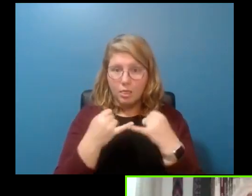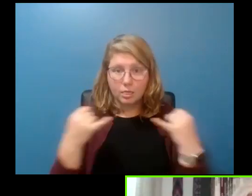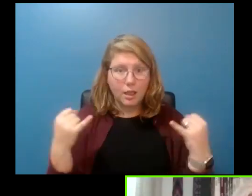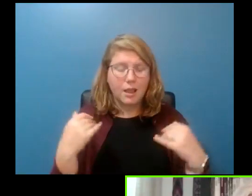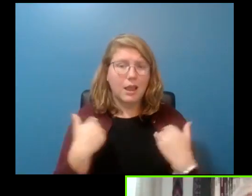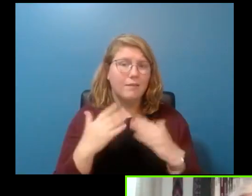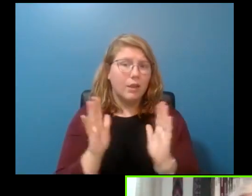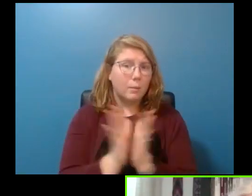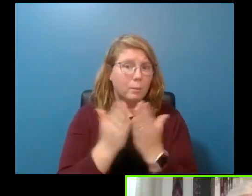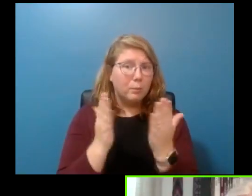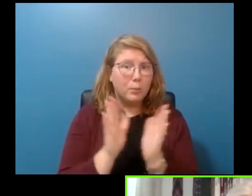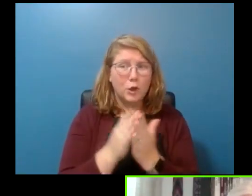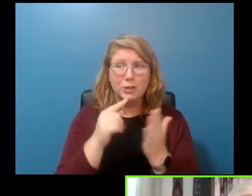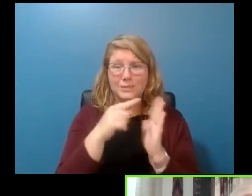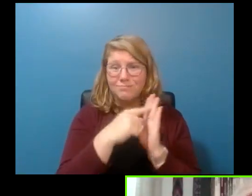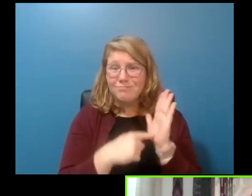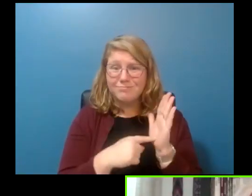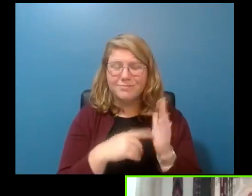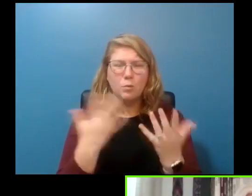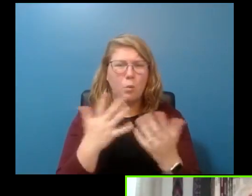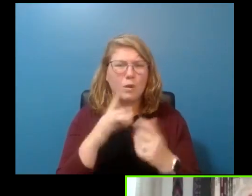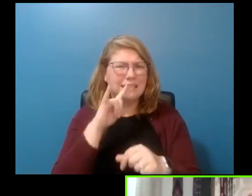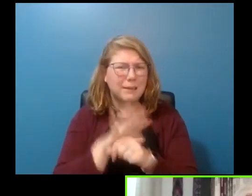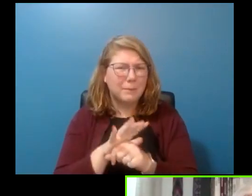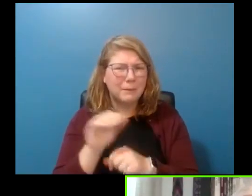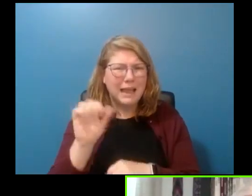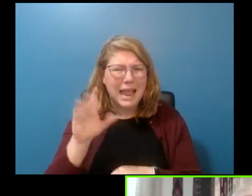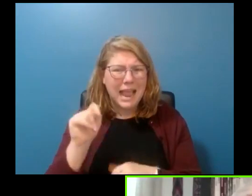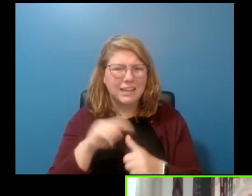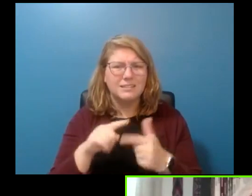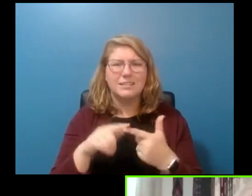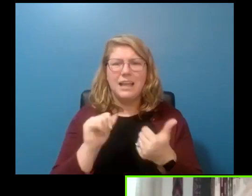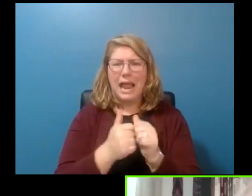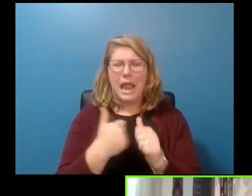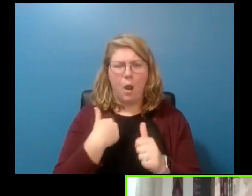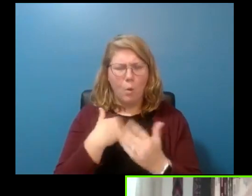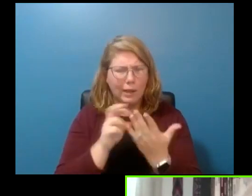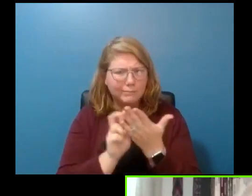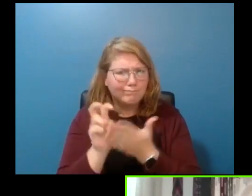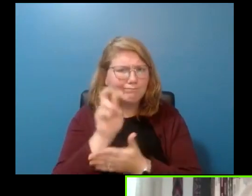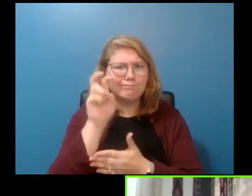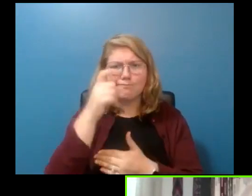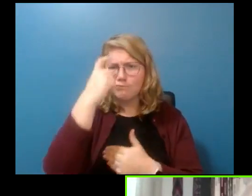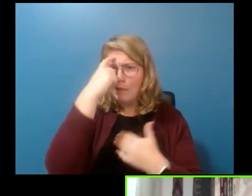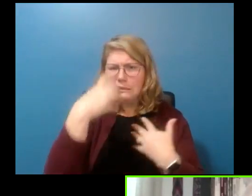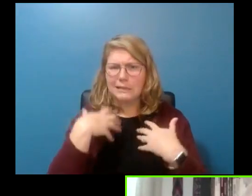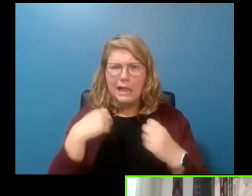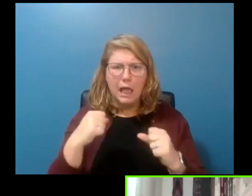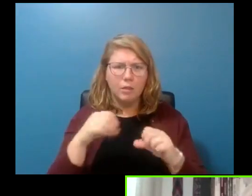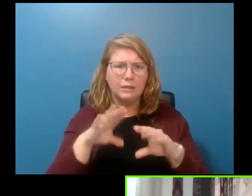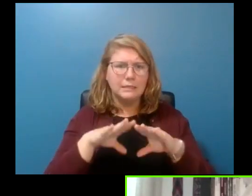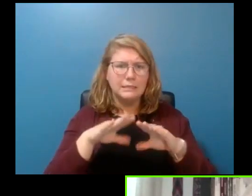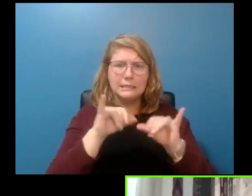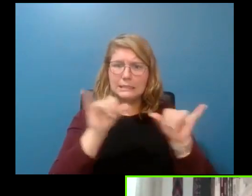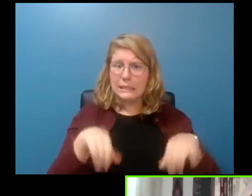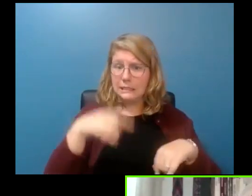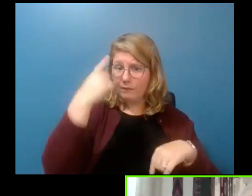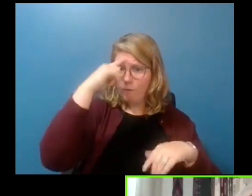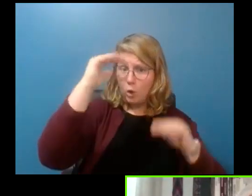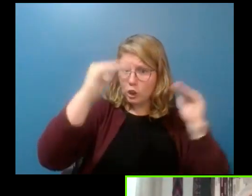six months, nine months, right, but now they can't. And that's why you're seeing stories in the news of children language --